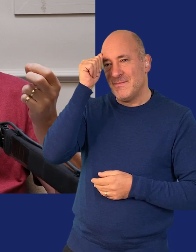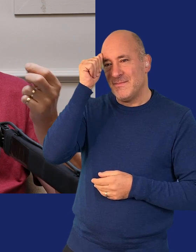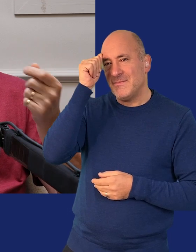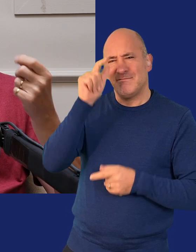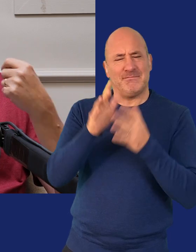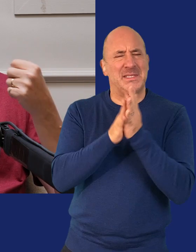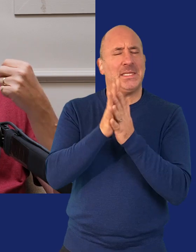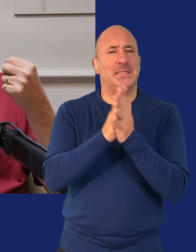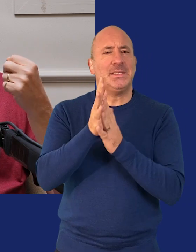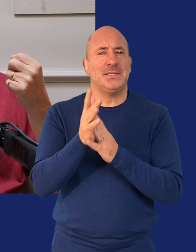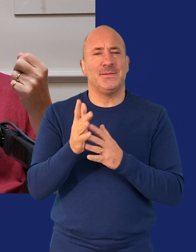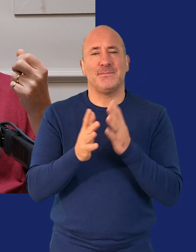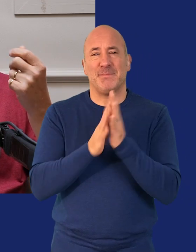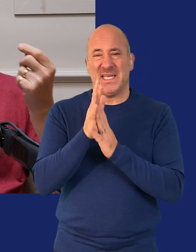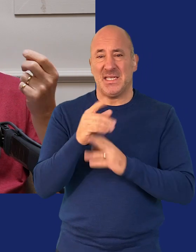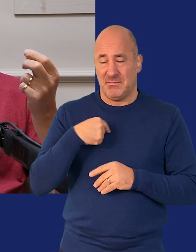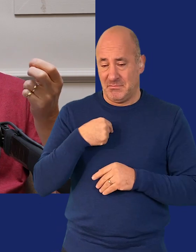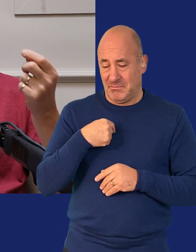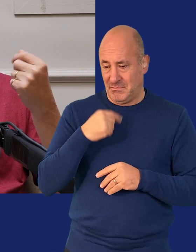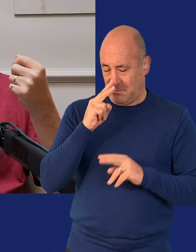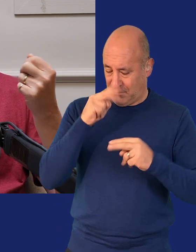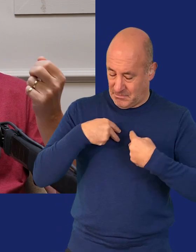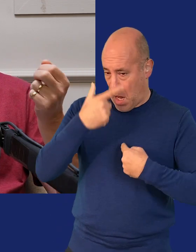So it's about understanding yourself, because I don't think you can understand yourself,